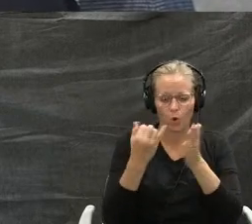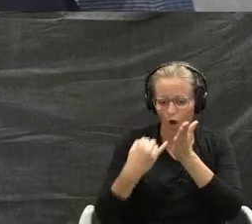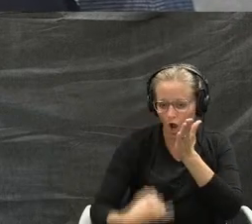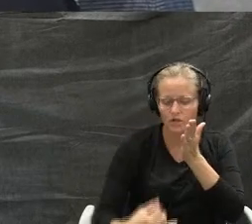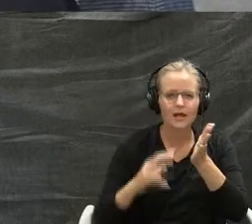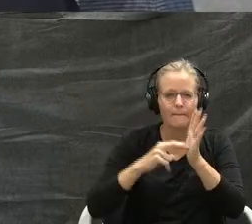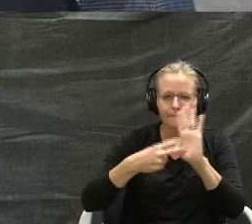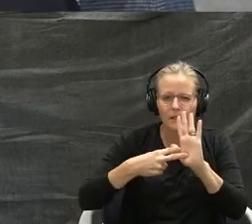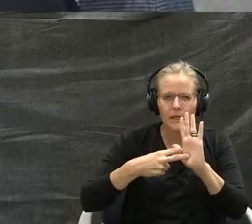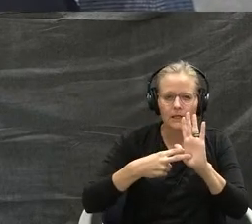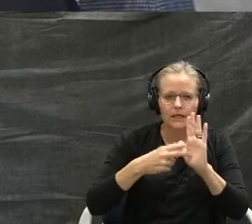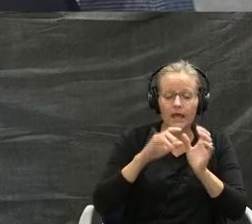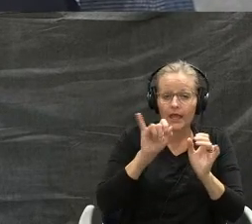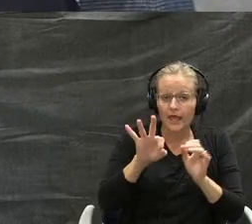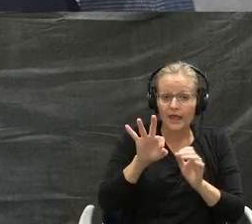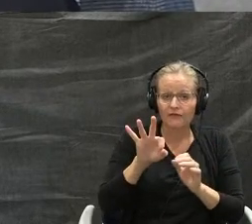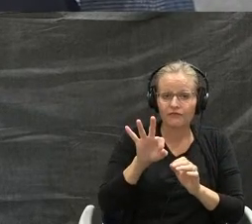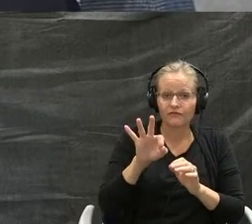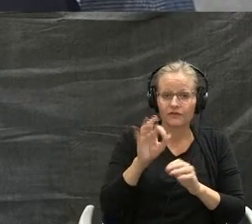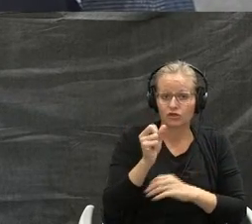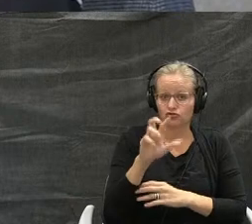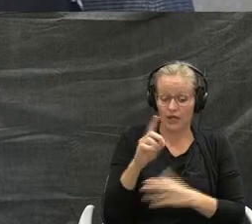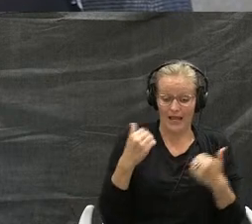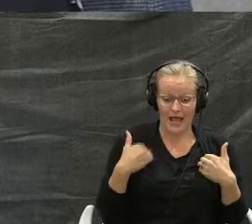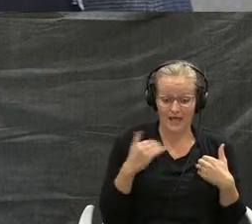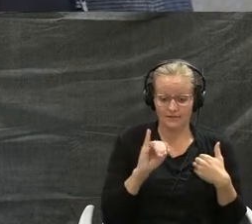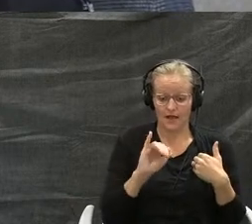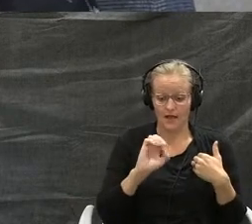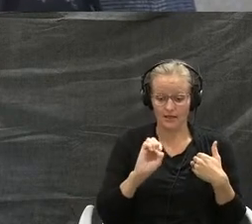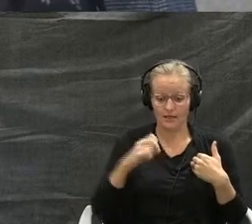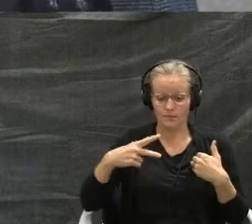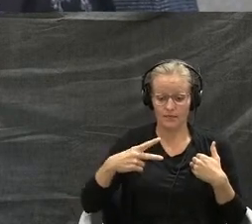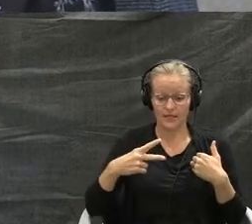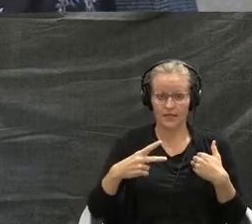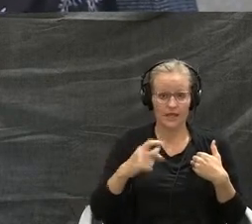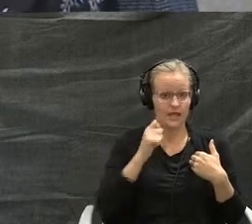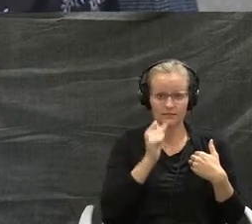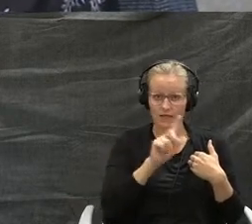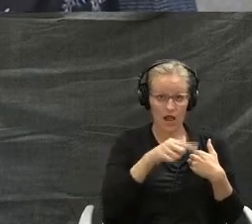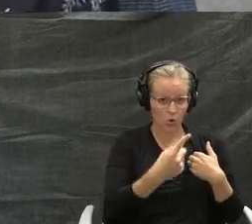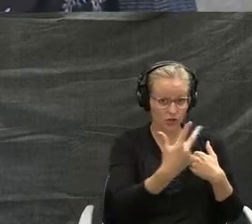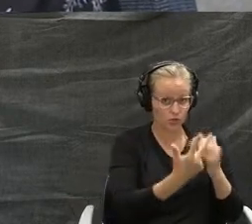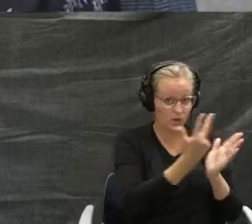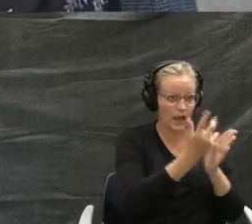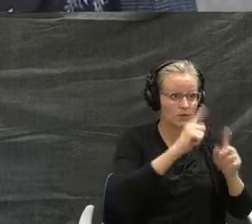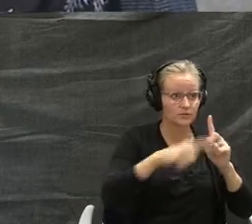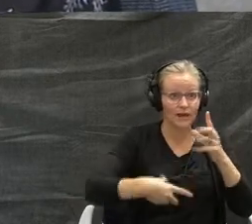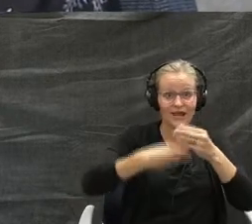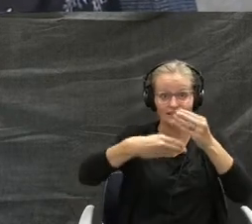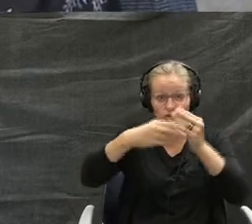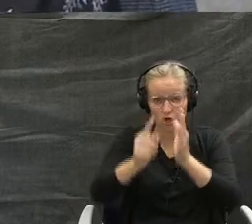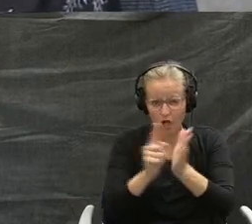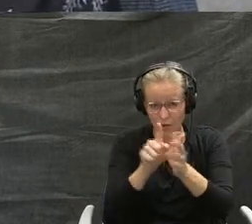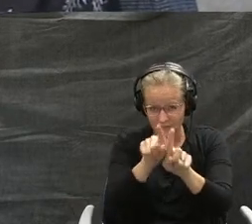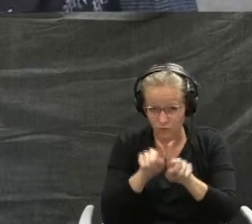their three hour time period with their teacher? It is our belief that option 5 is the most sensible. An well